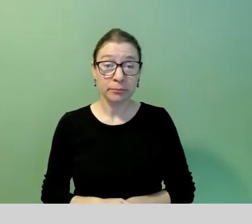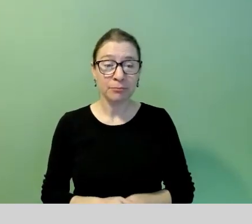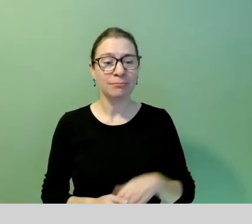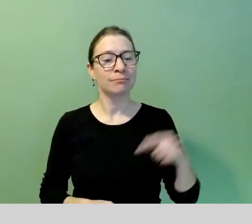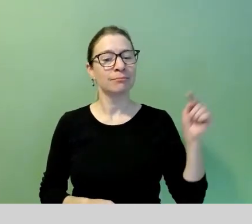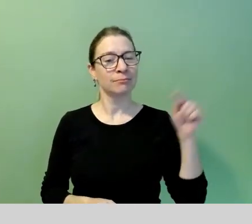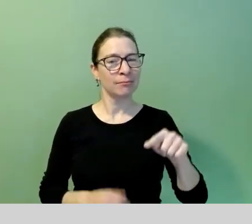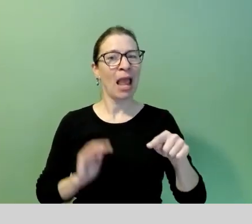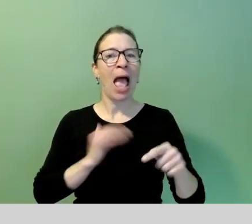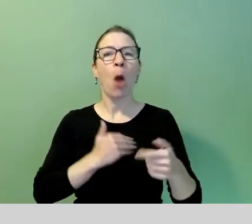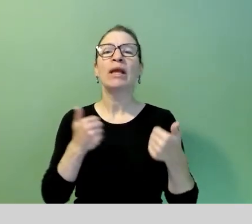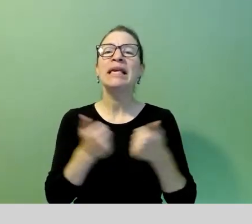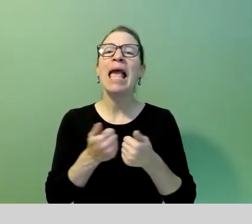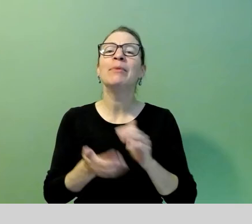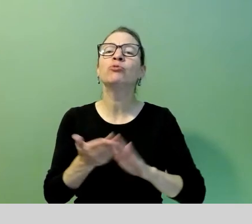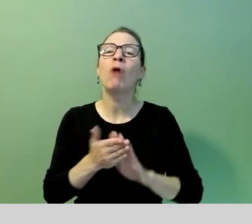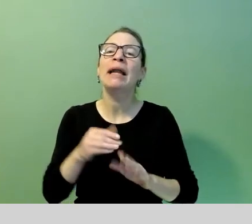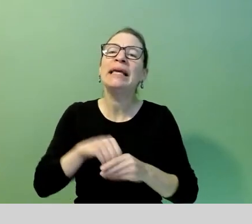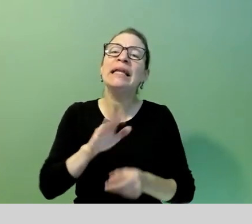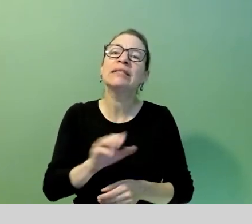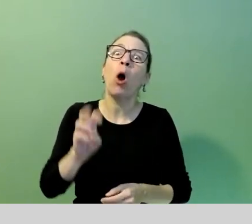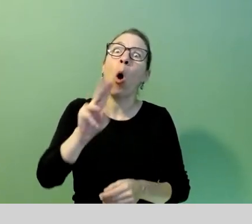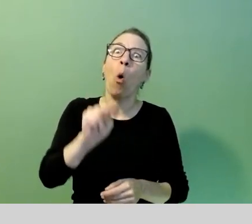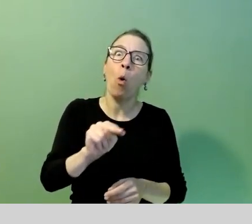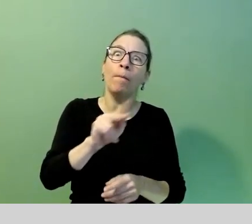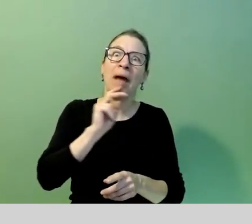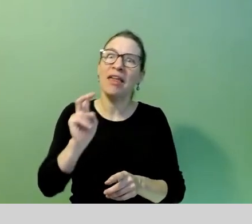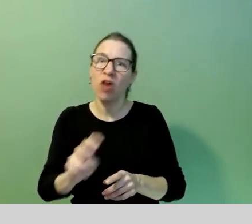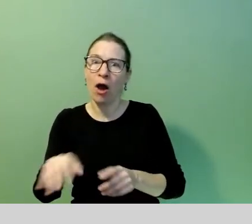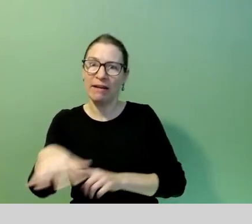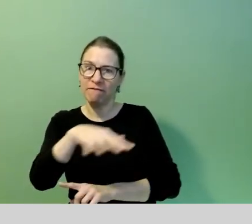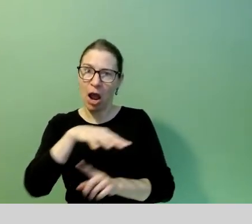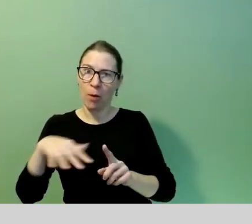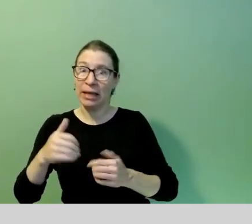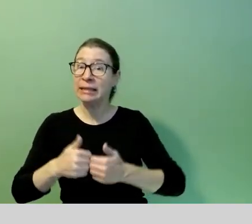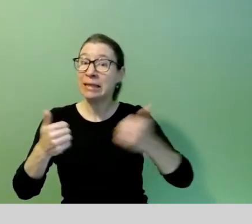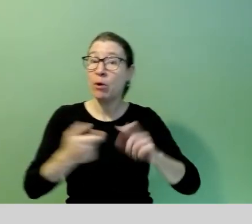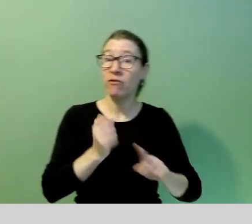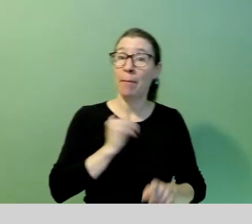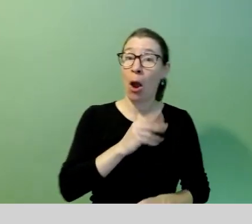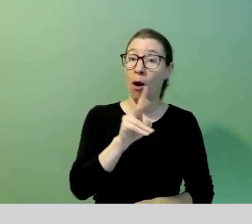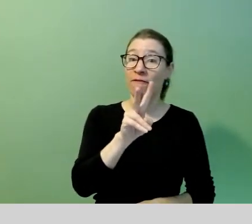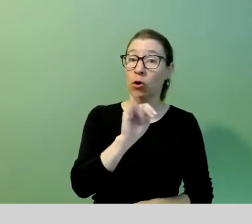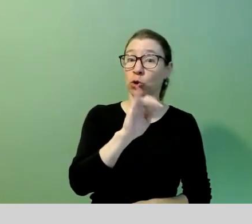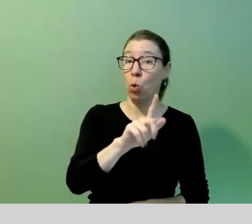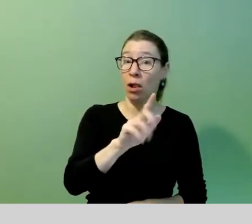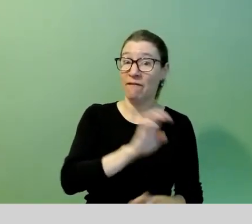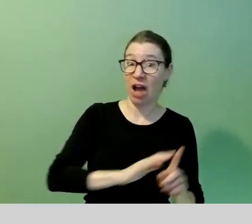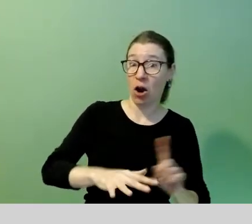our game is running in its own Python environment, separate from our virtual environment. Now that we know our game works